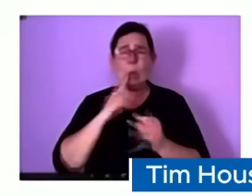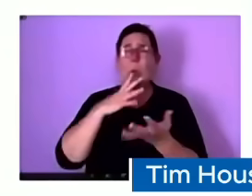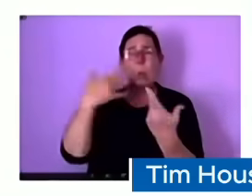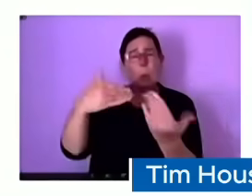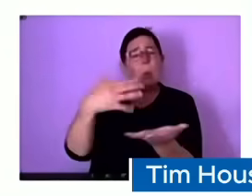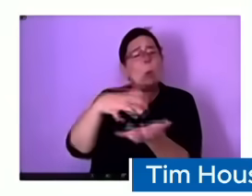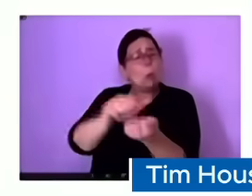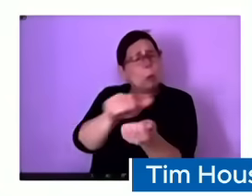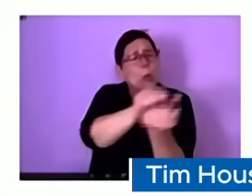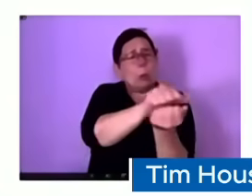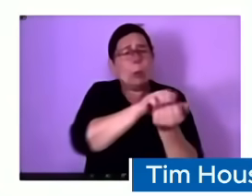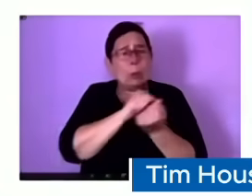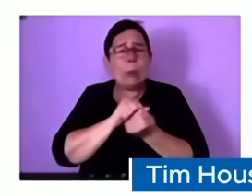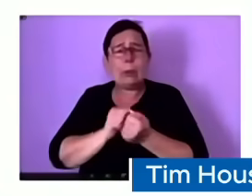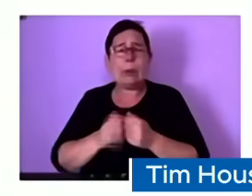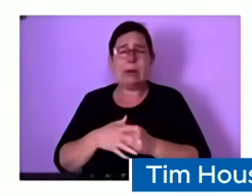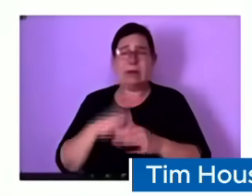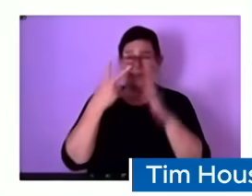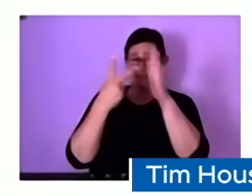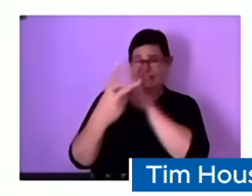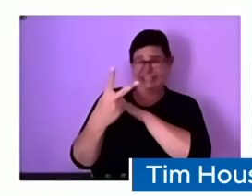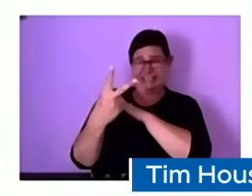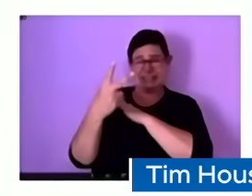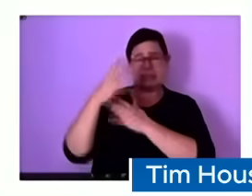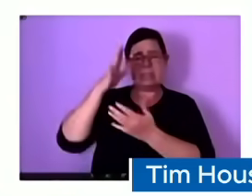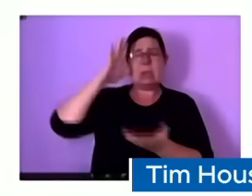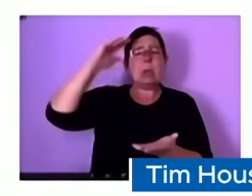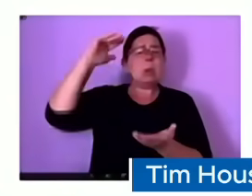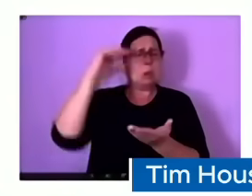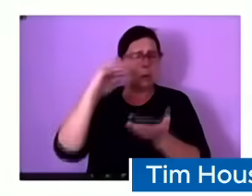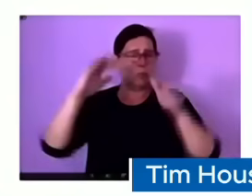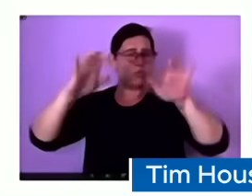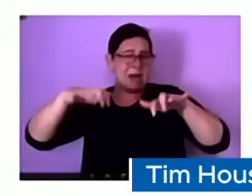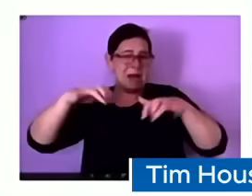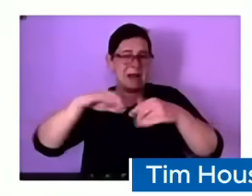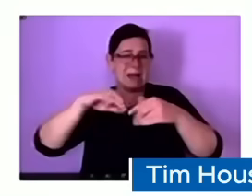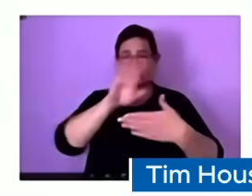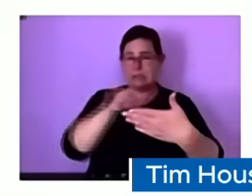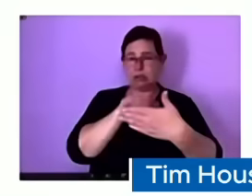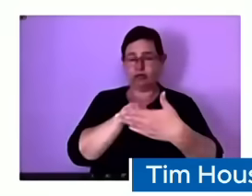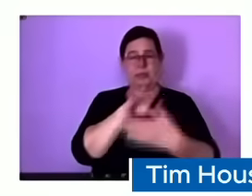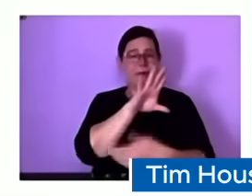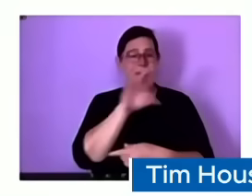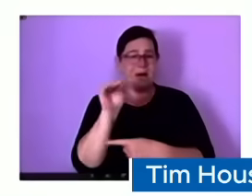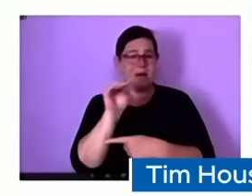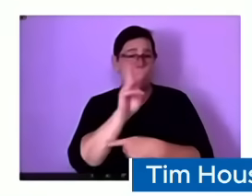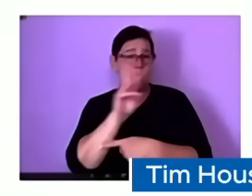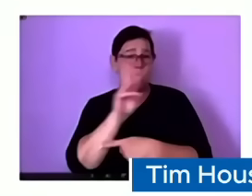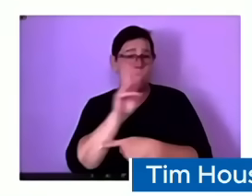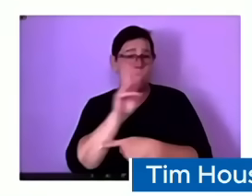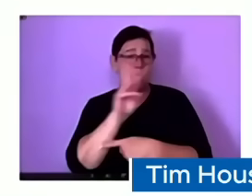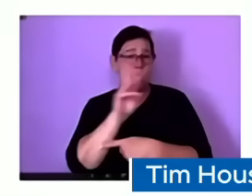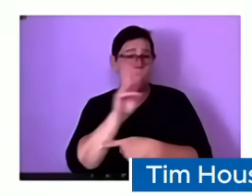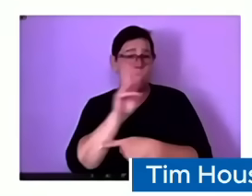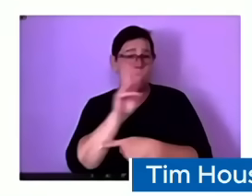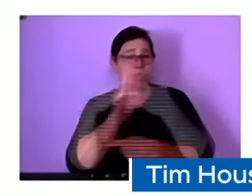EASING OF THE RAIN IN CENTRAL AND WESTERN AND EVEN SOUTHERN